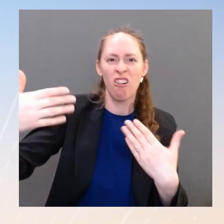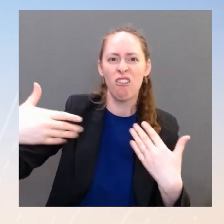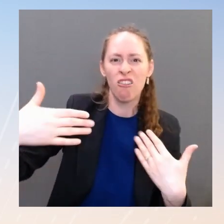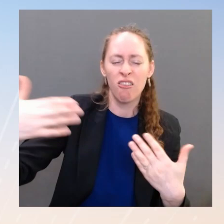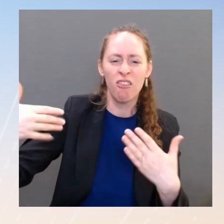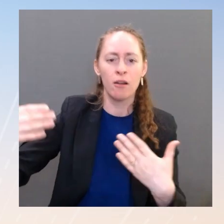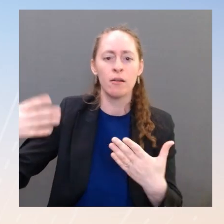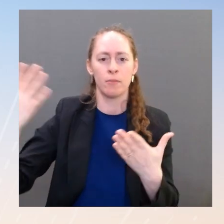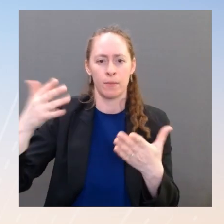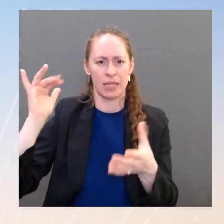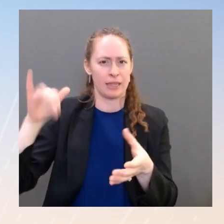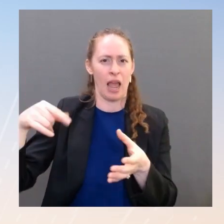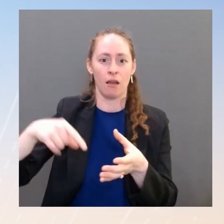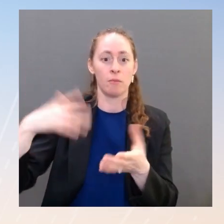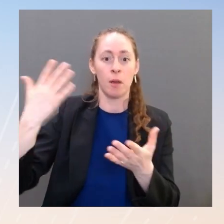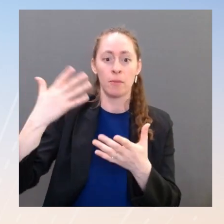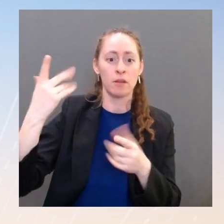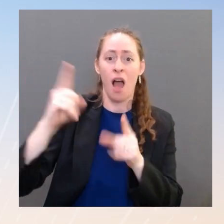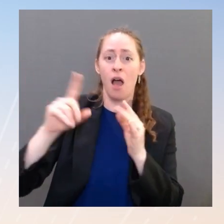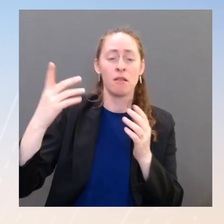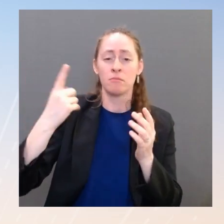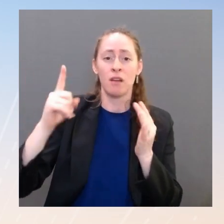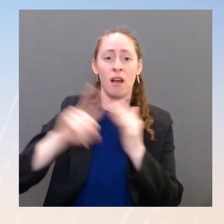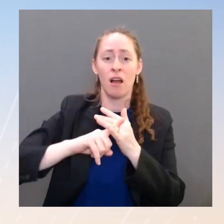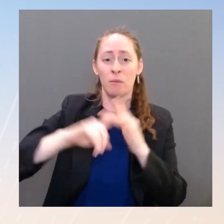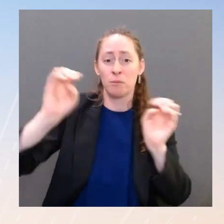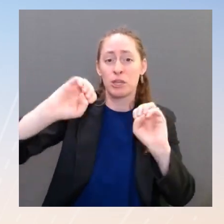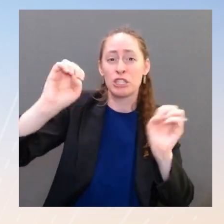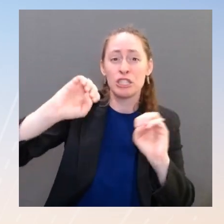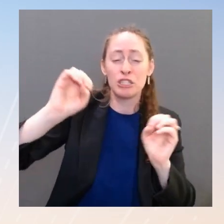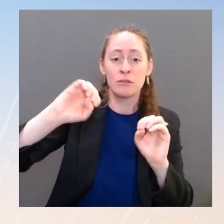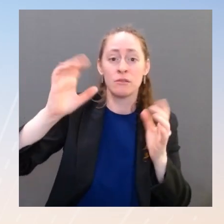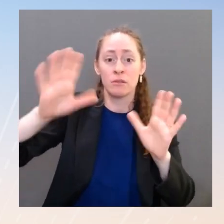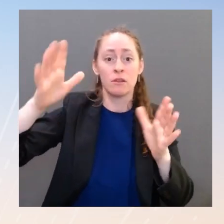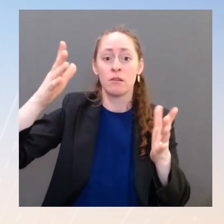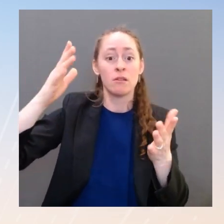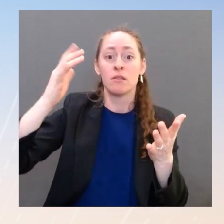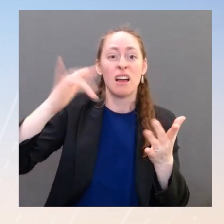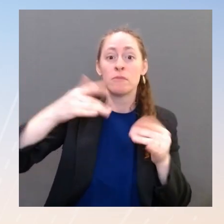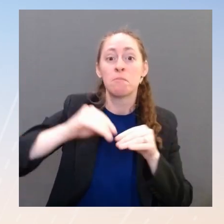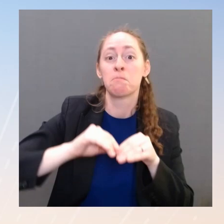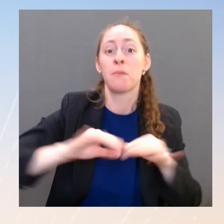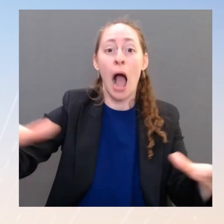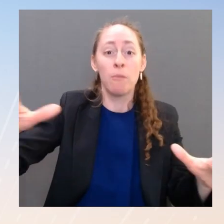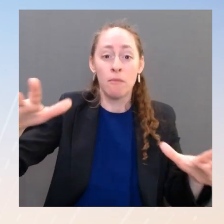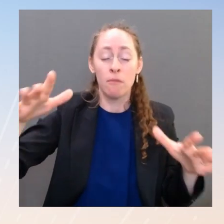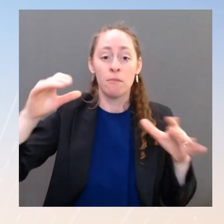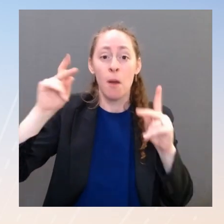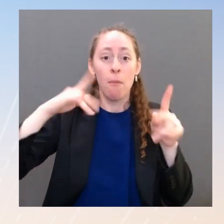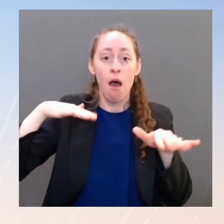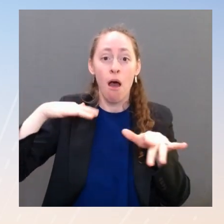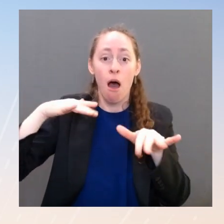So, a lot of this work is really about work that people may not see every day that's ongoing by the Department of Homeland Security.